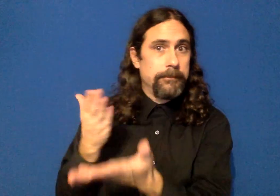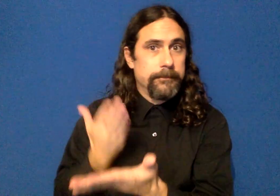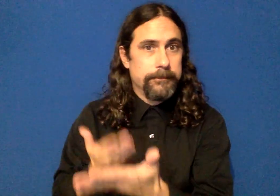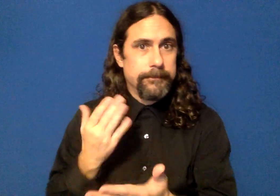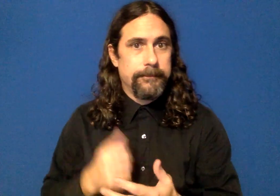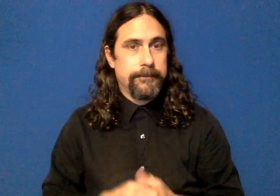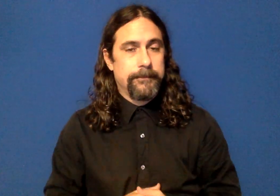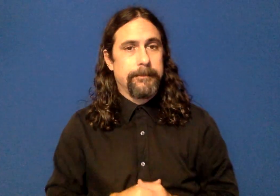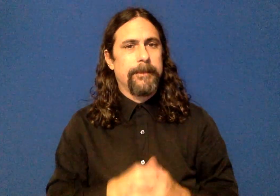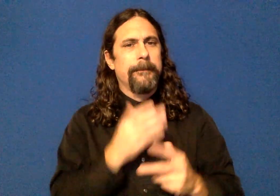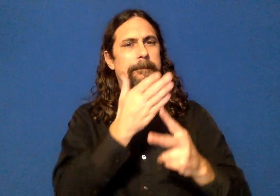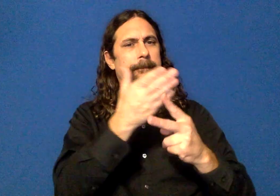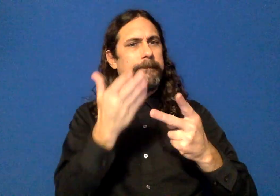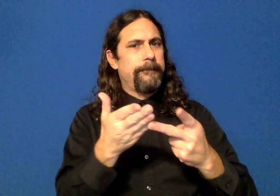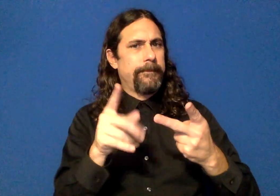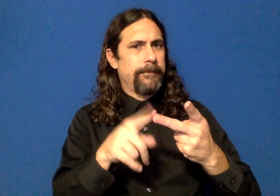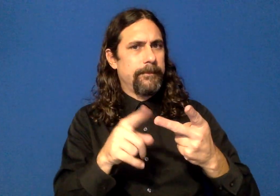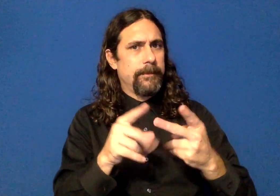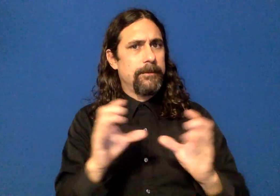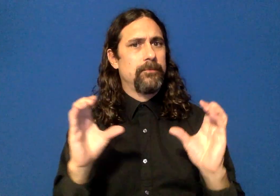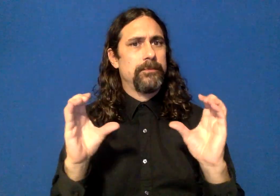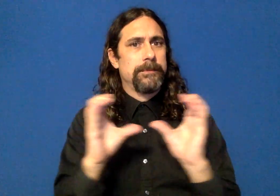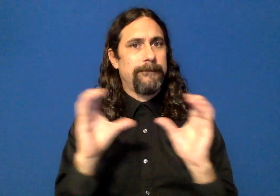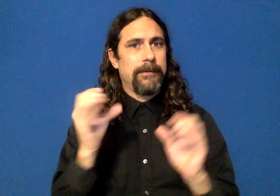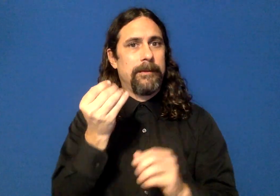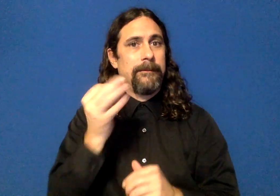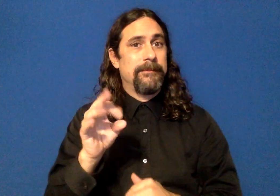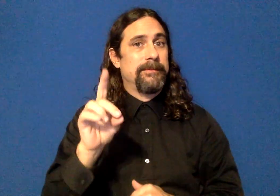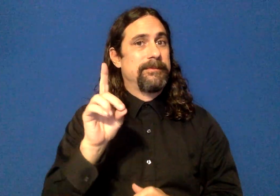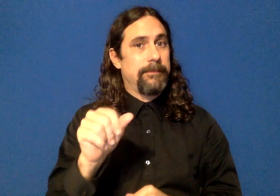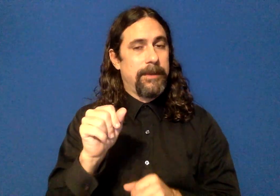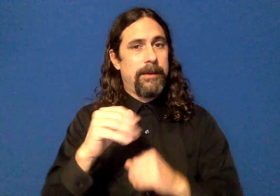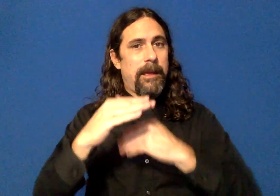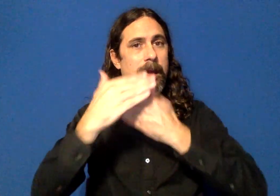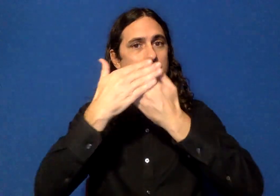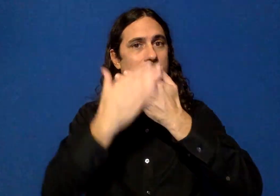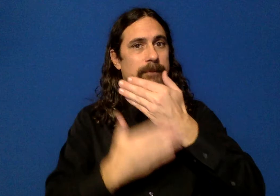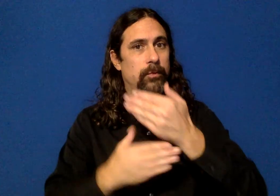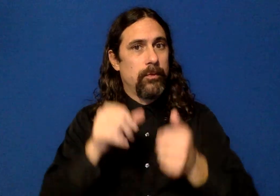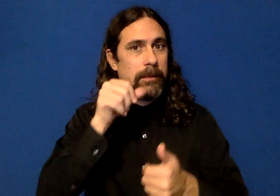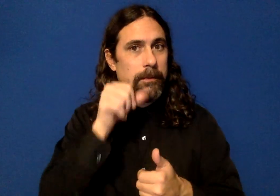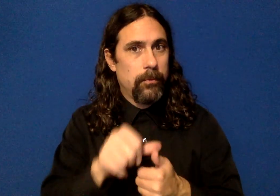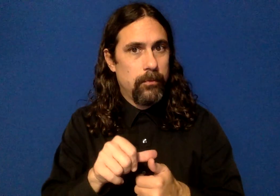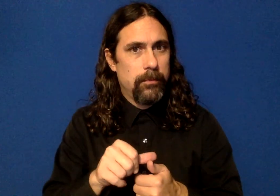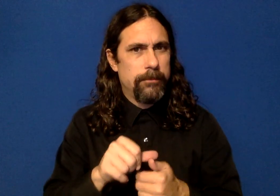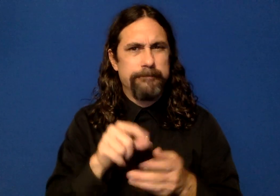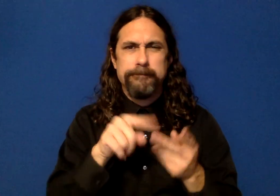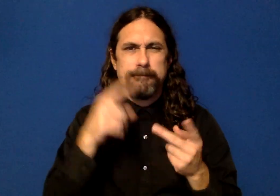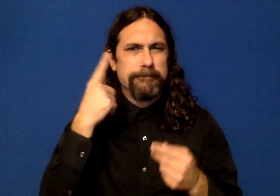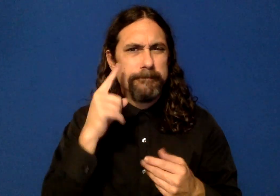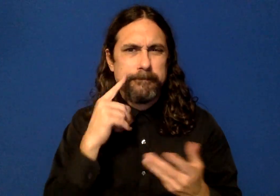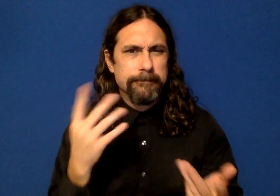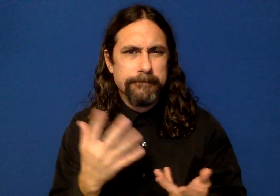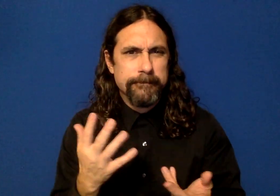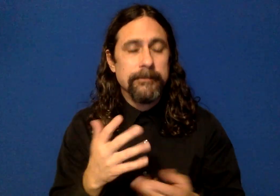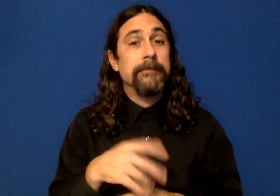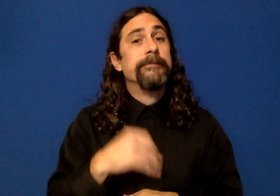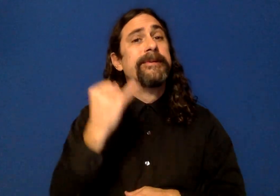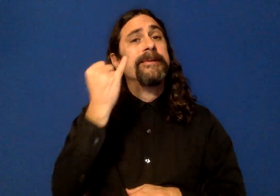form completed by a medical professional within the allotted time for the eligibility review, you